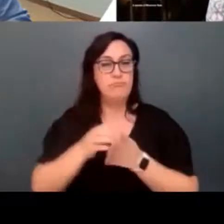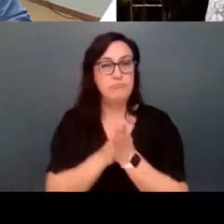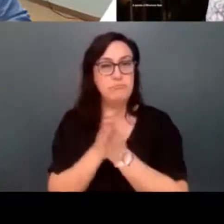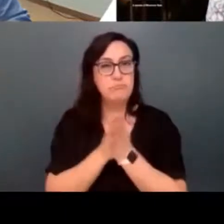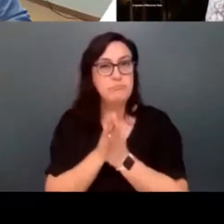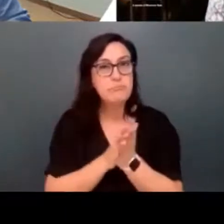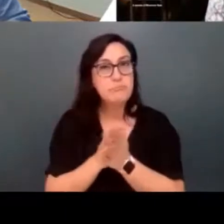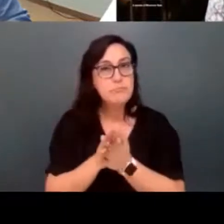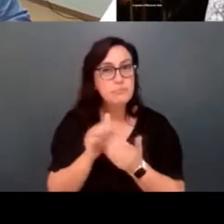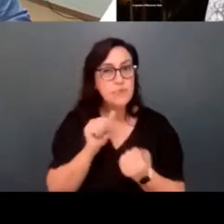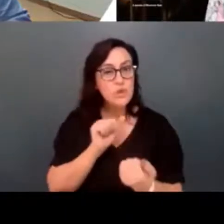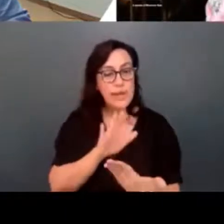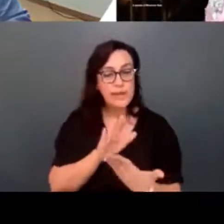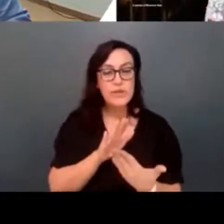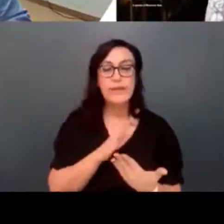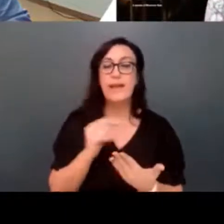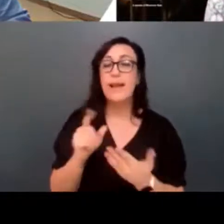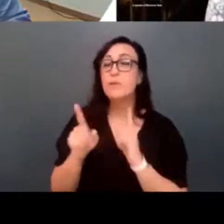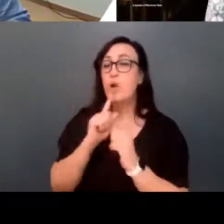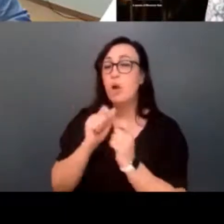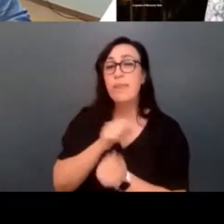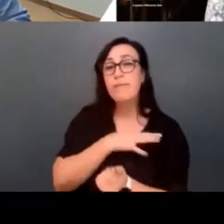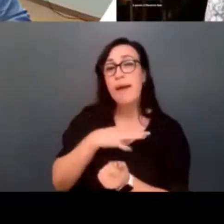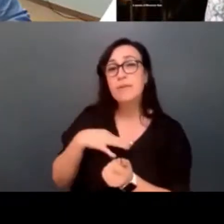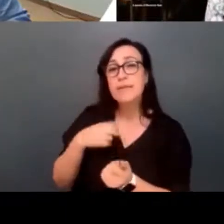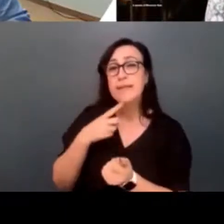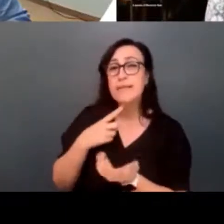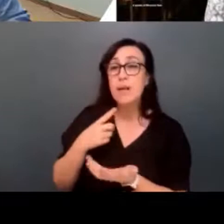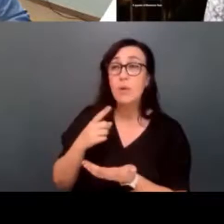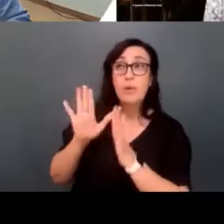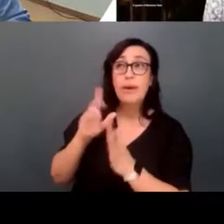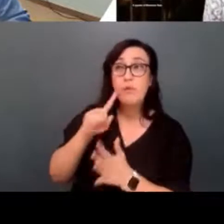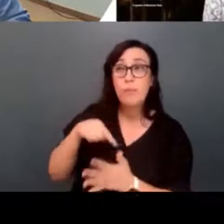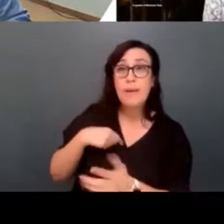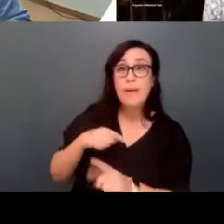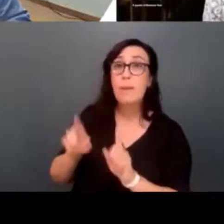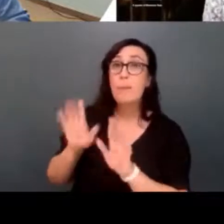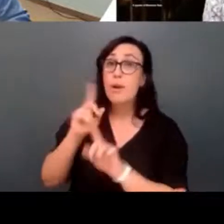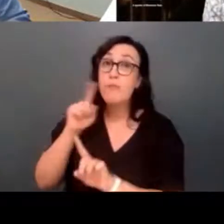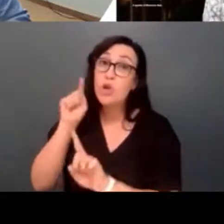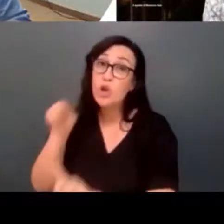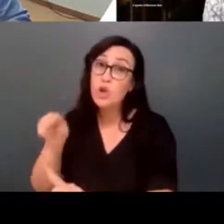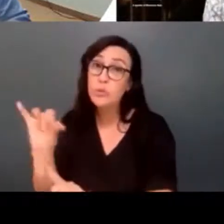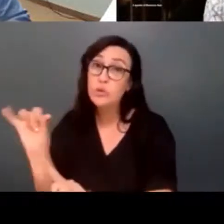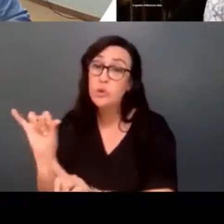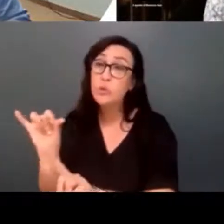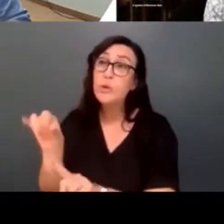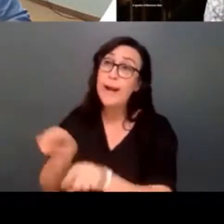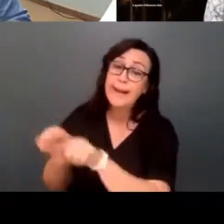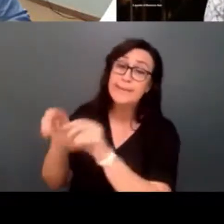the faculty and I was saying, you know, this will be great for me, but this will be great for you too. Because there's often that conversation,